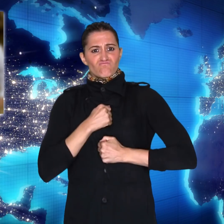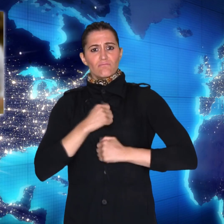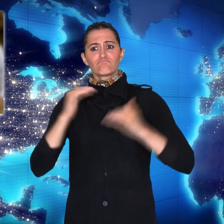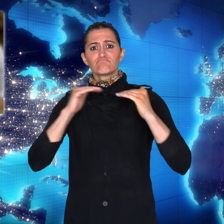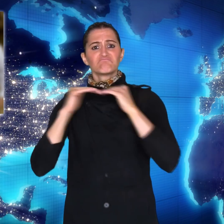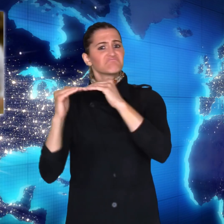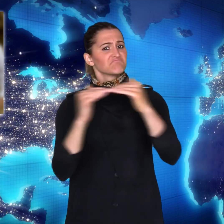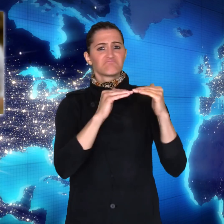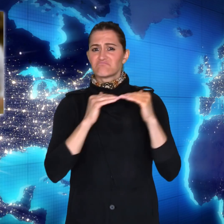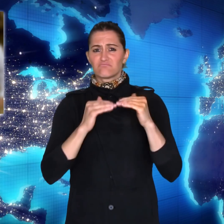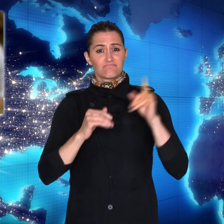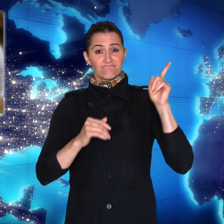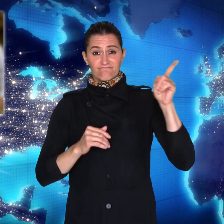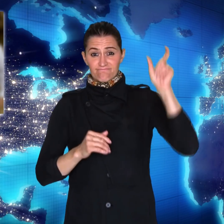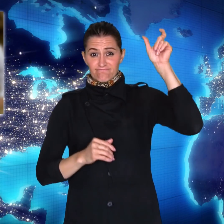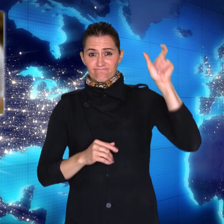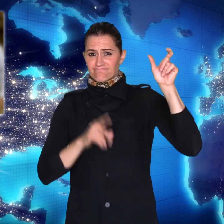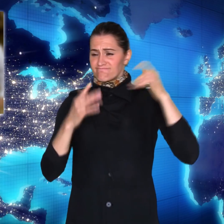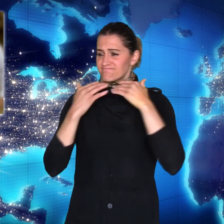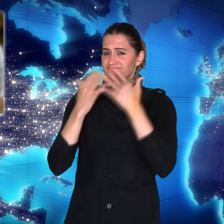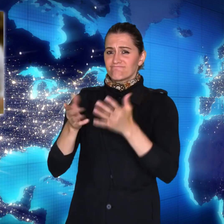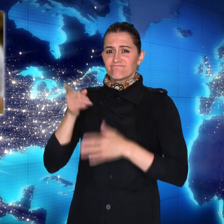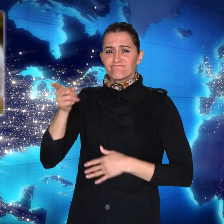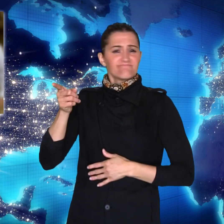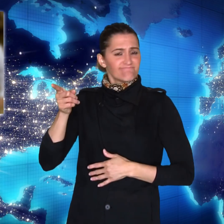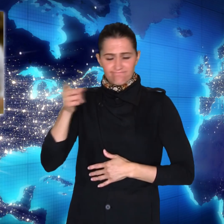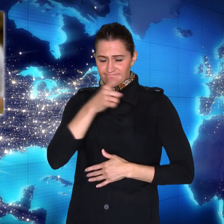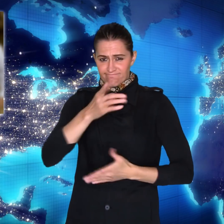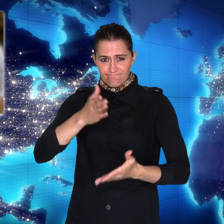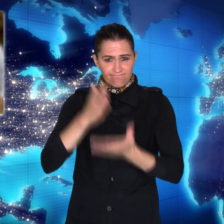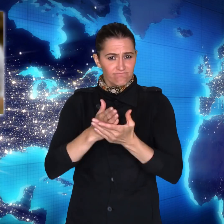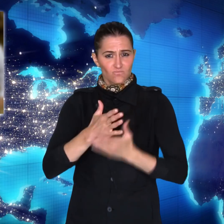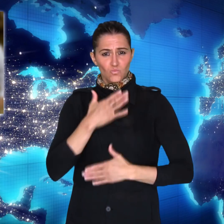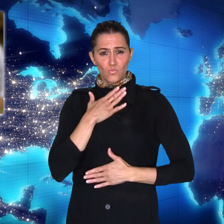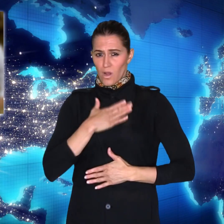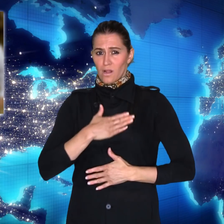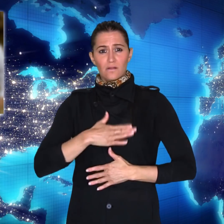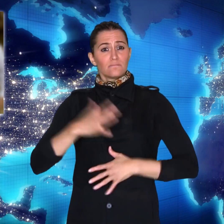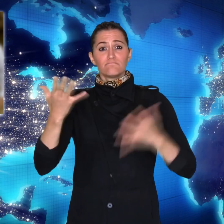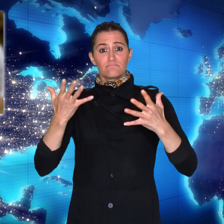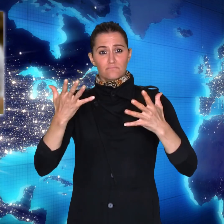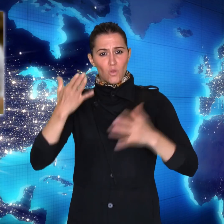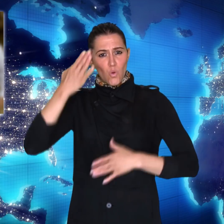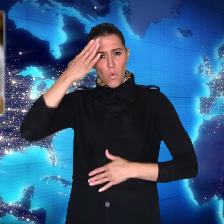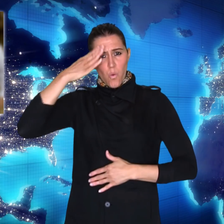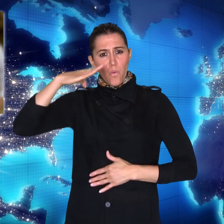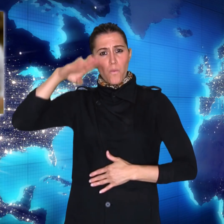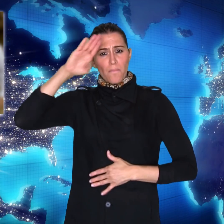Both brothers established the socialist